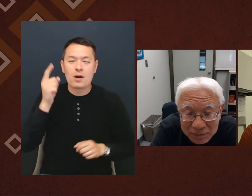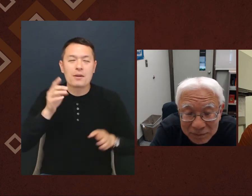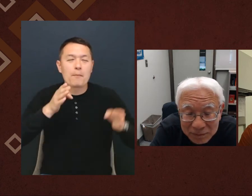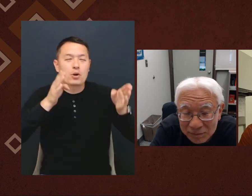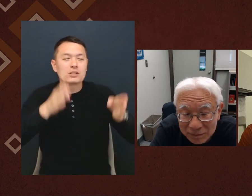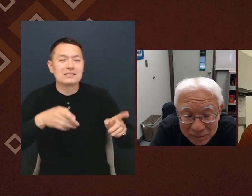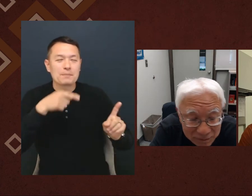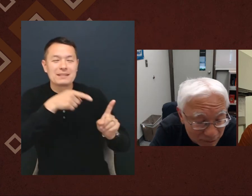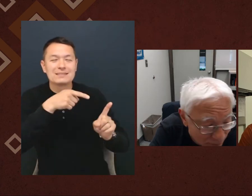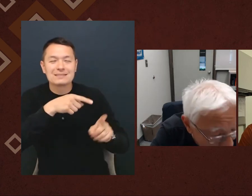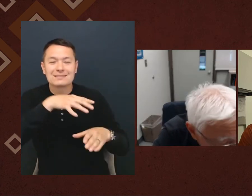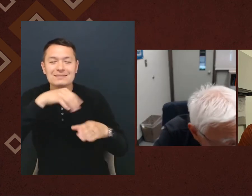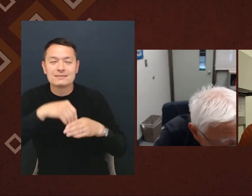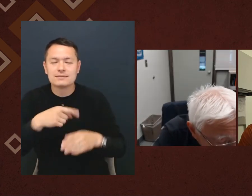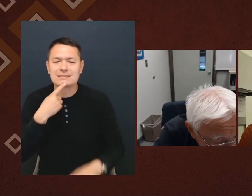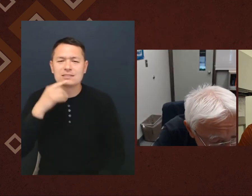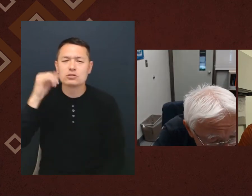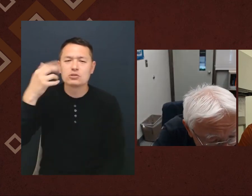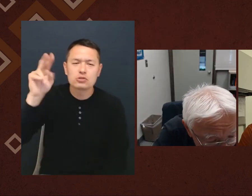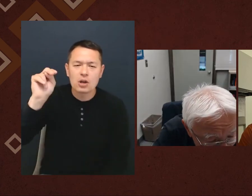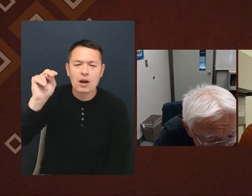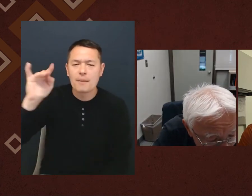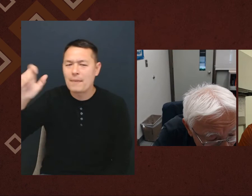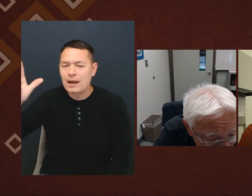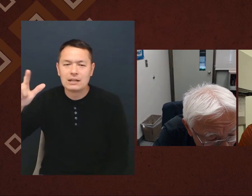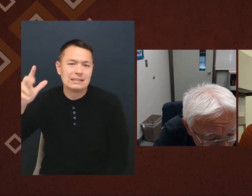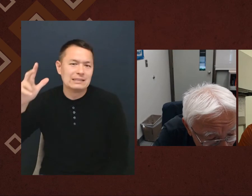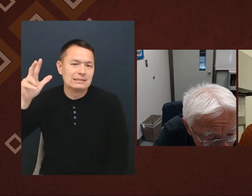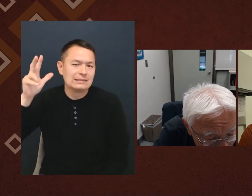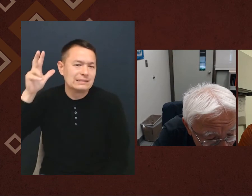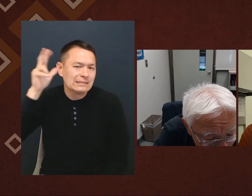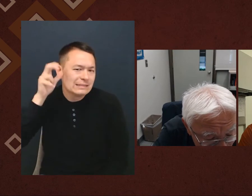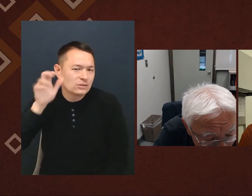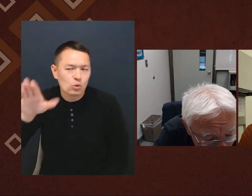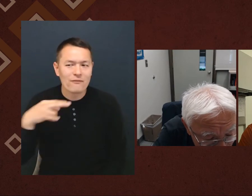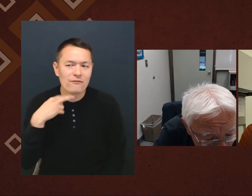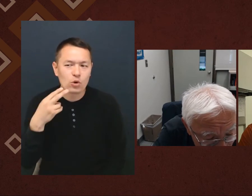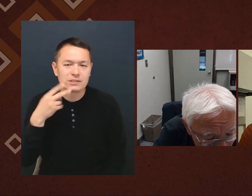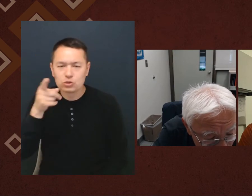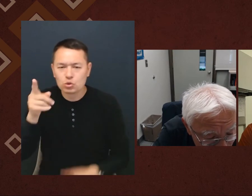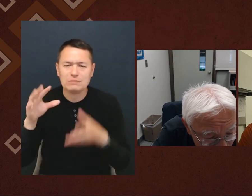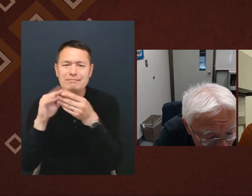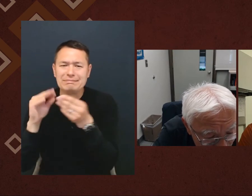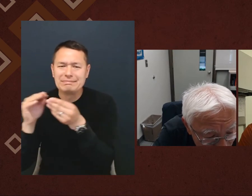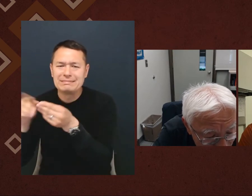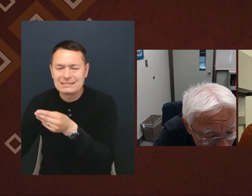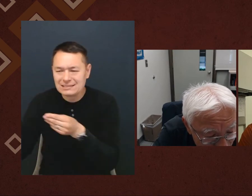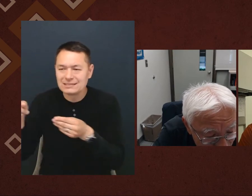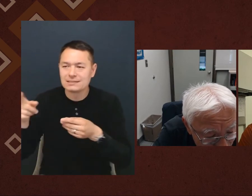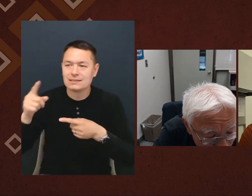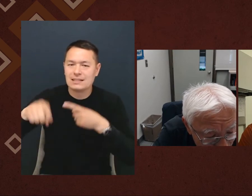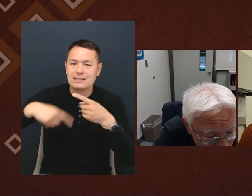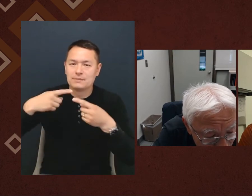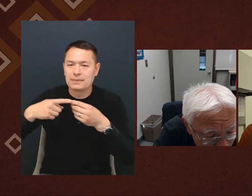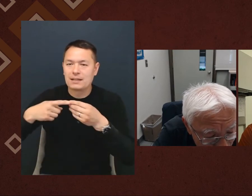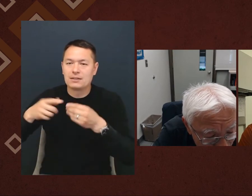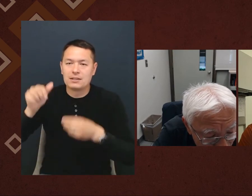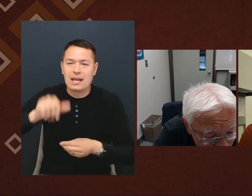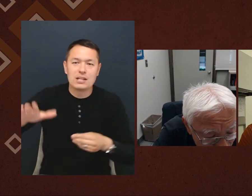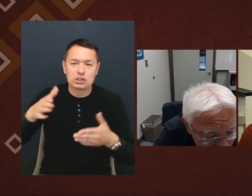and it just says, John and Michael, I can tell by your voices as you count these attacks against Asian-Americans, how horrified and upset it makes you.